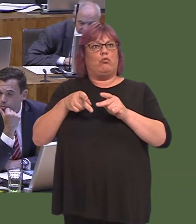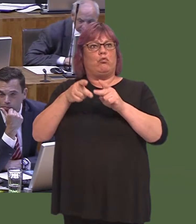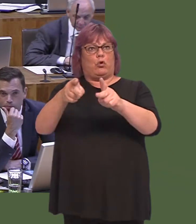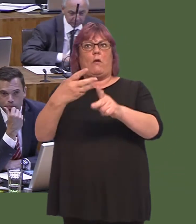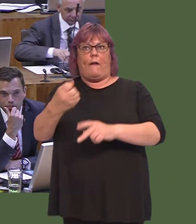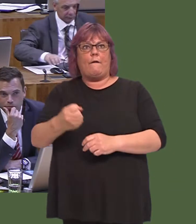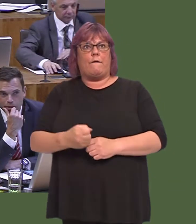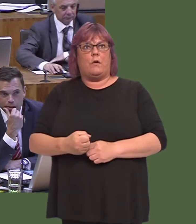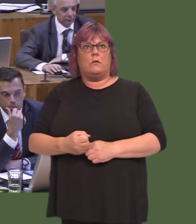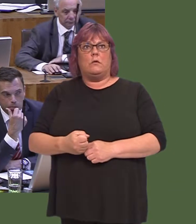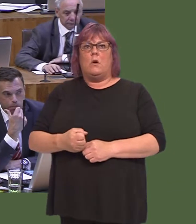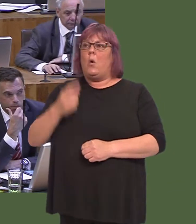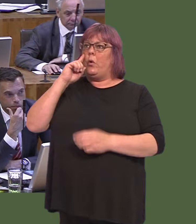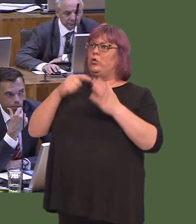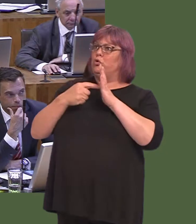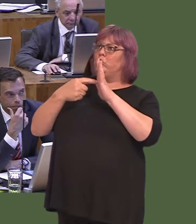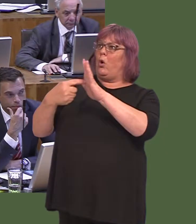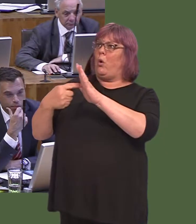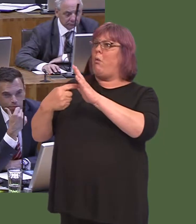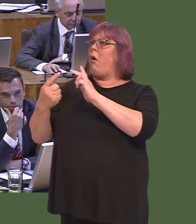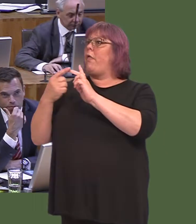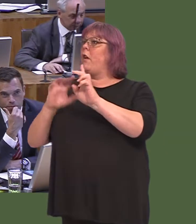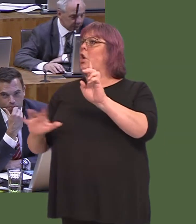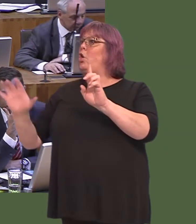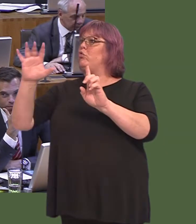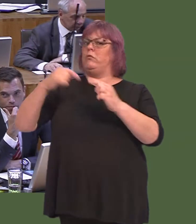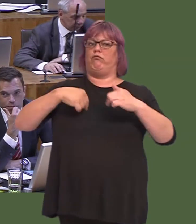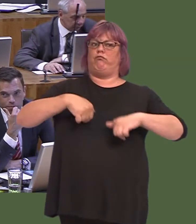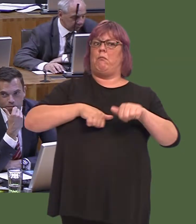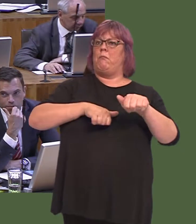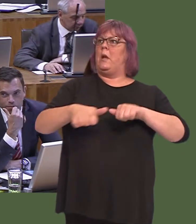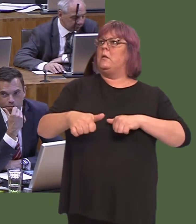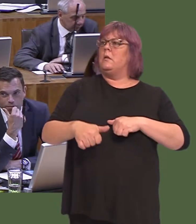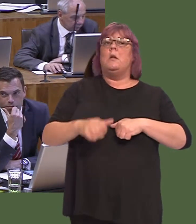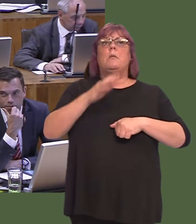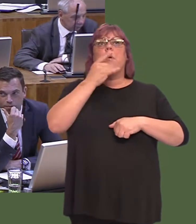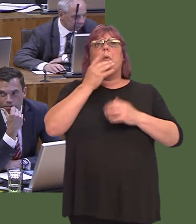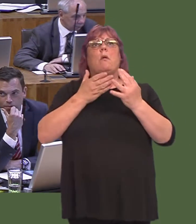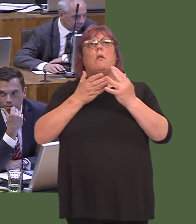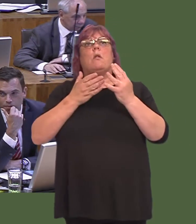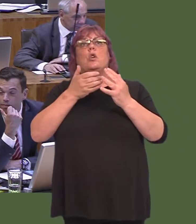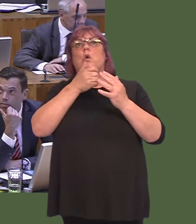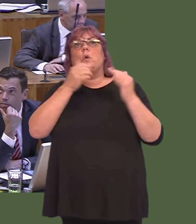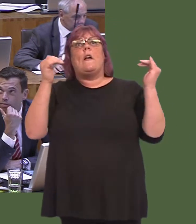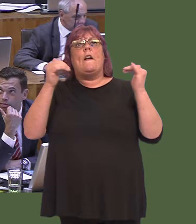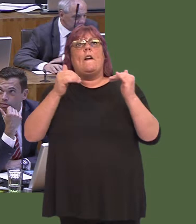We've shown the way for the rest of Britain. It's no longer any good for people who use the Valleys lines services to travel on ancient